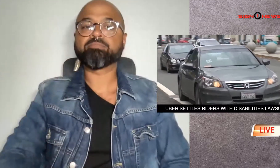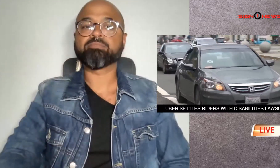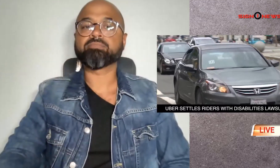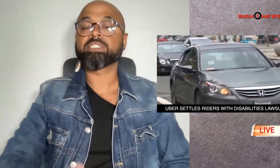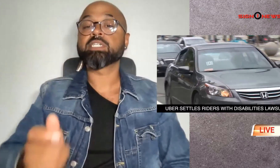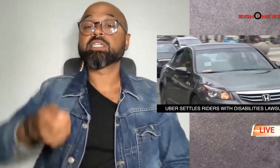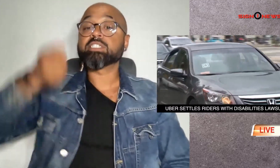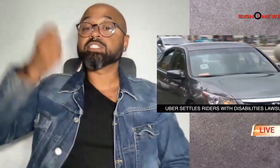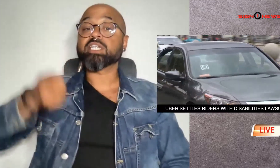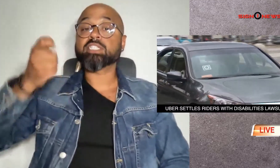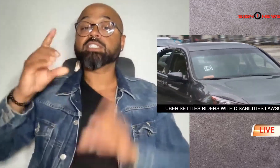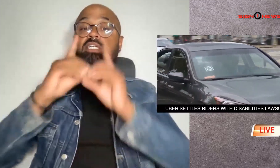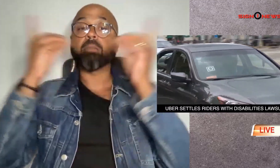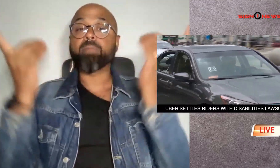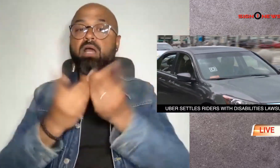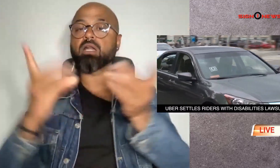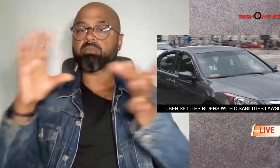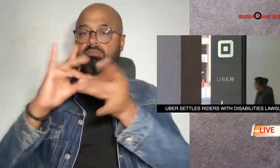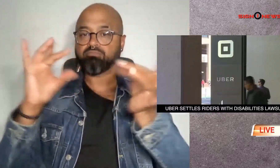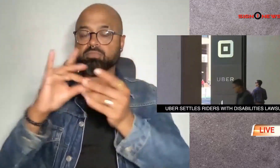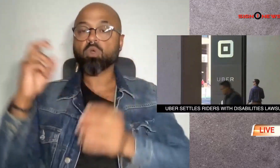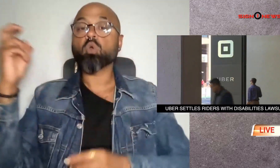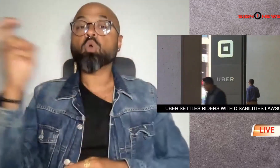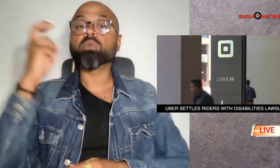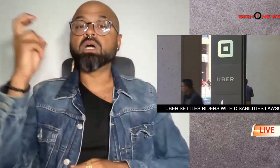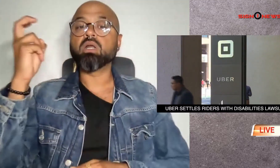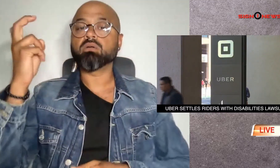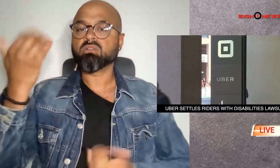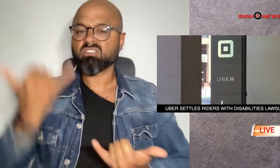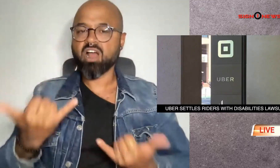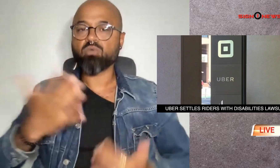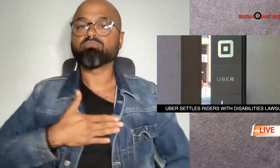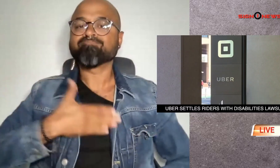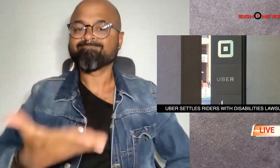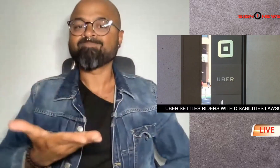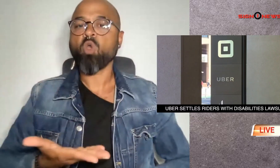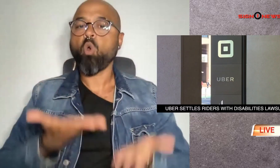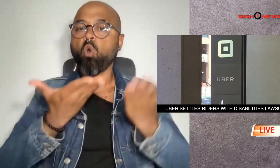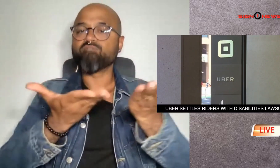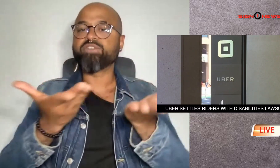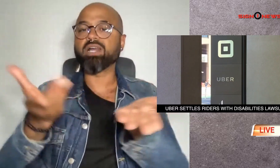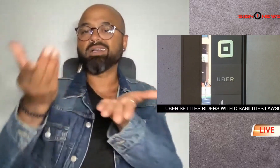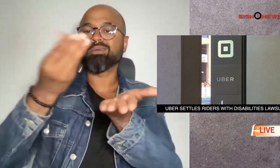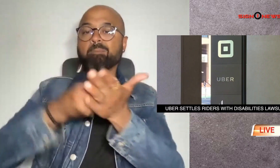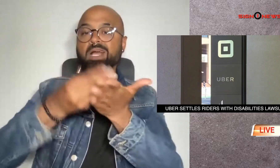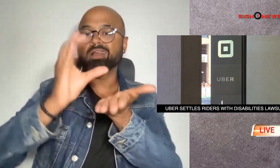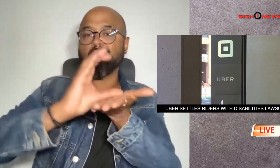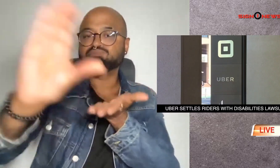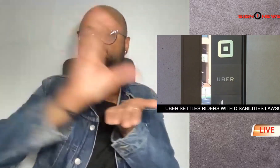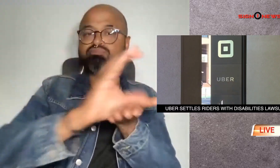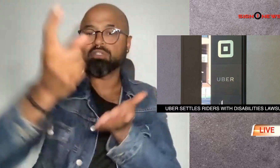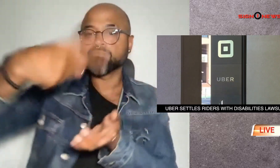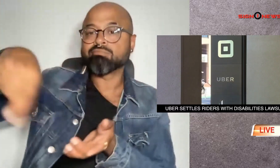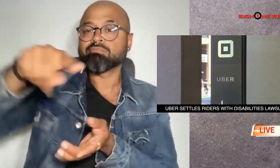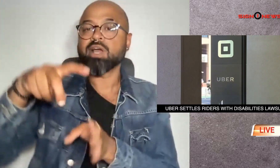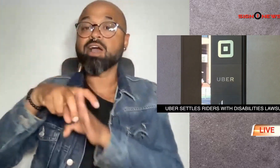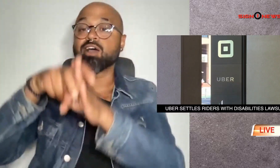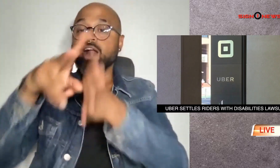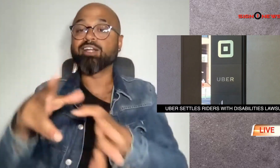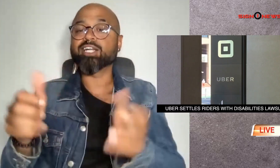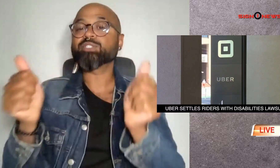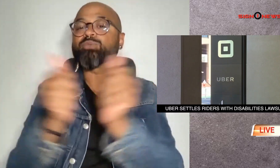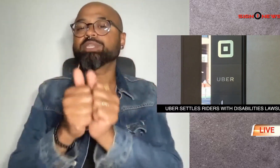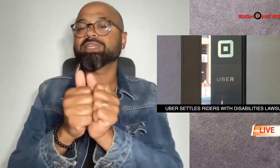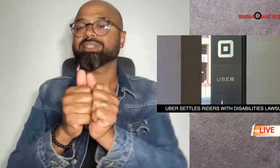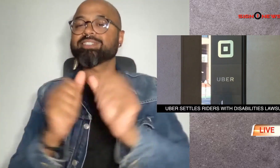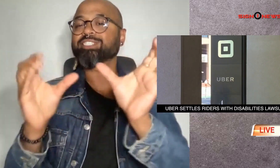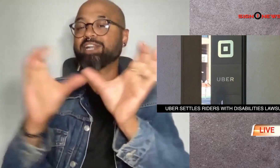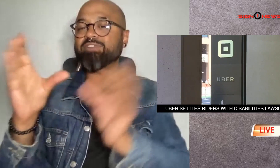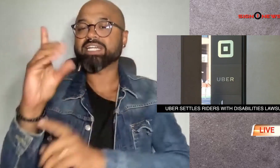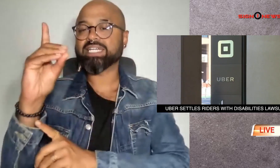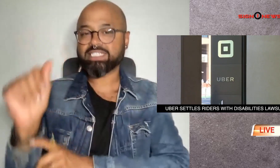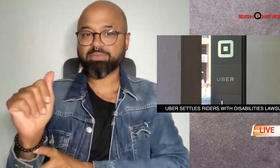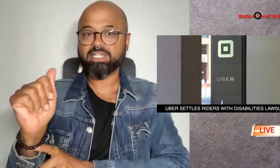With Disabilities Act the Justice Department says Uber will now offer refunds to riders